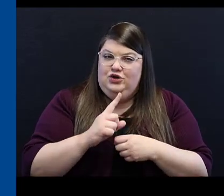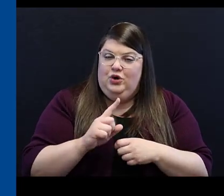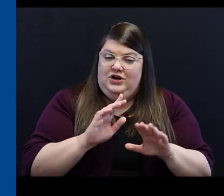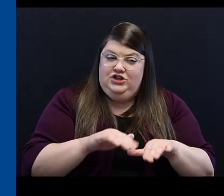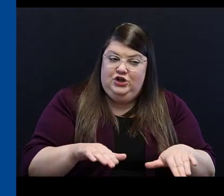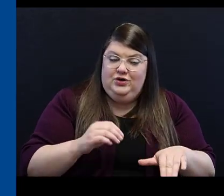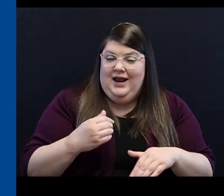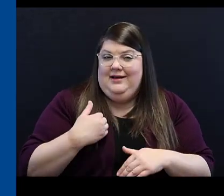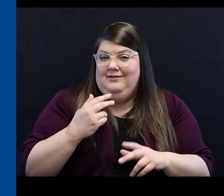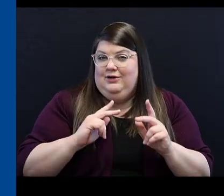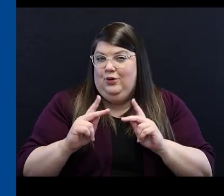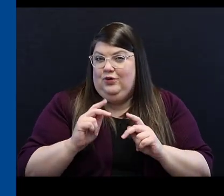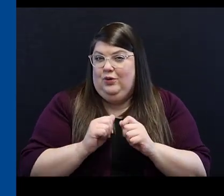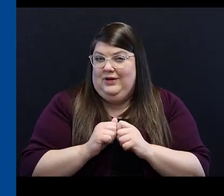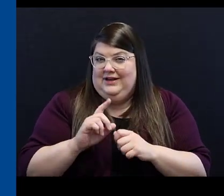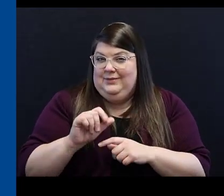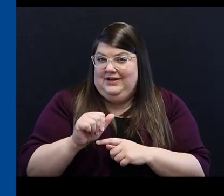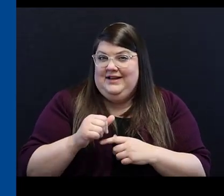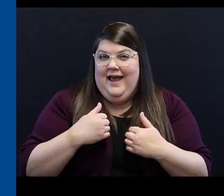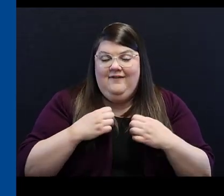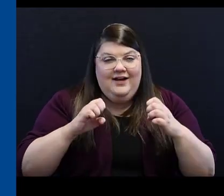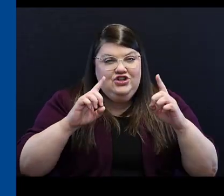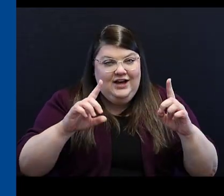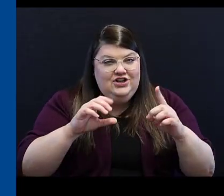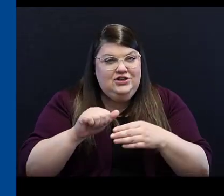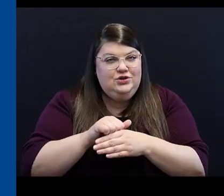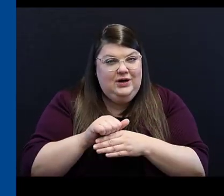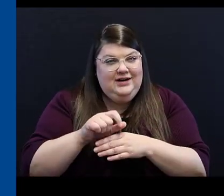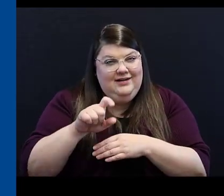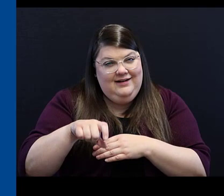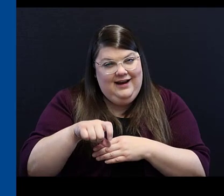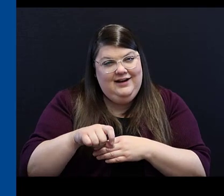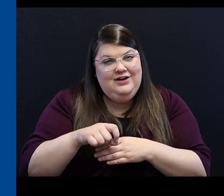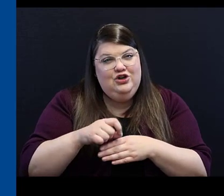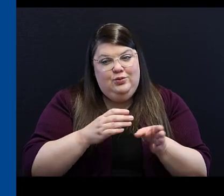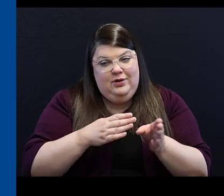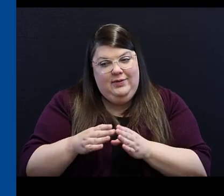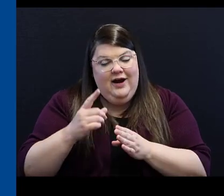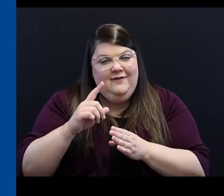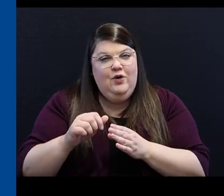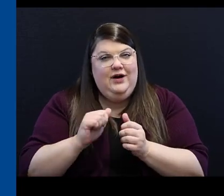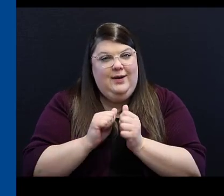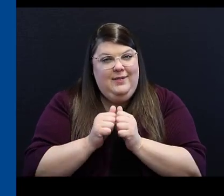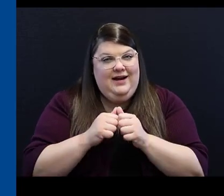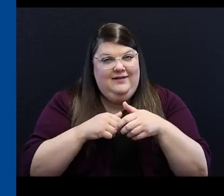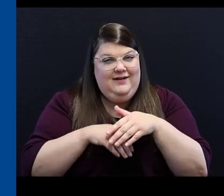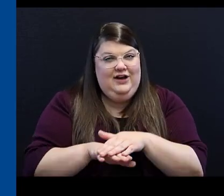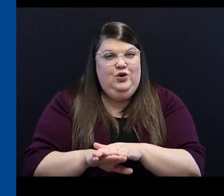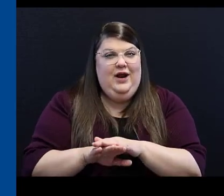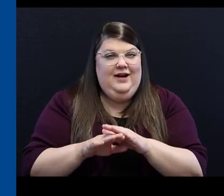get the education and training they need to prepare for competitive integrated employment.